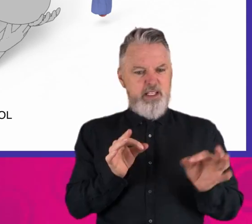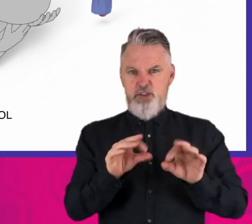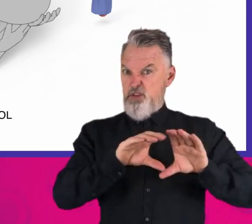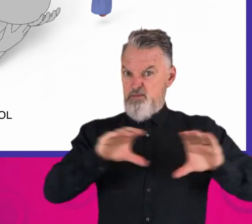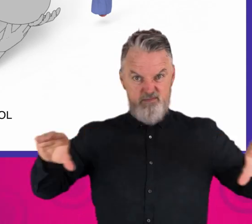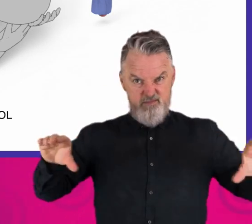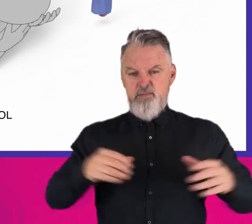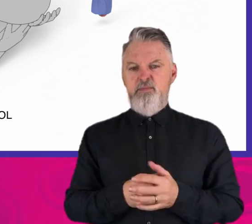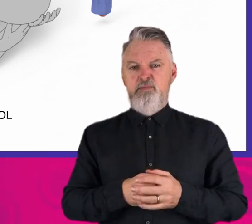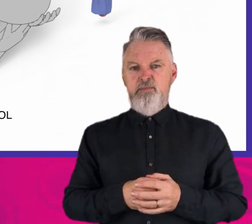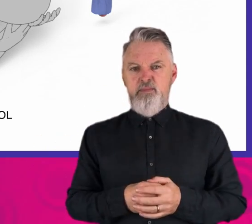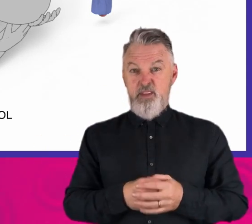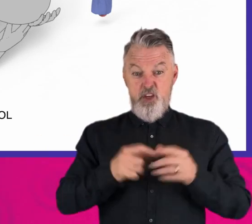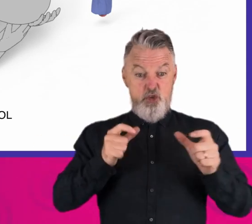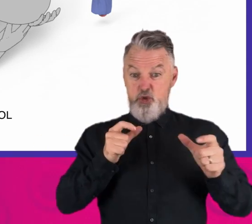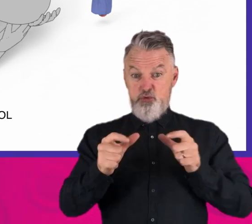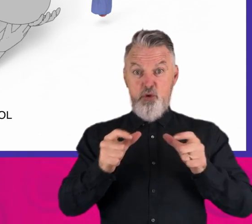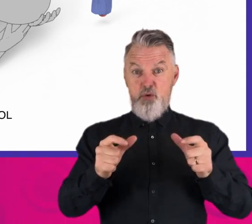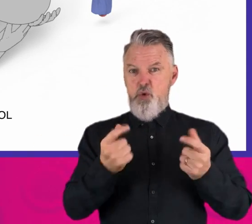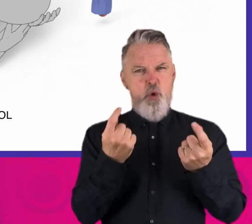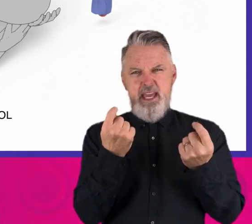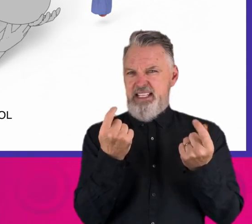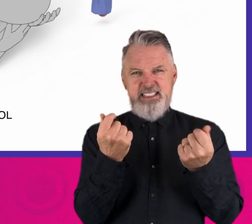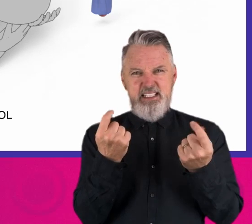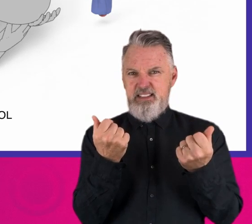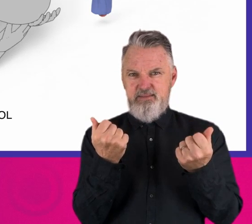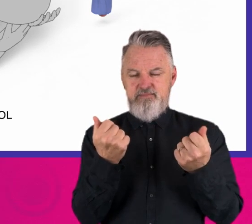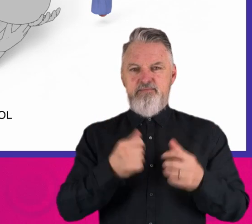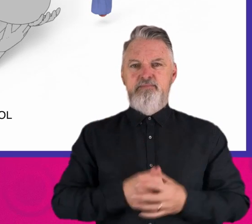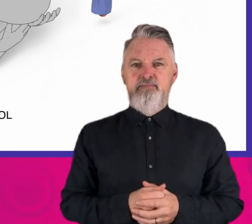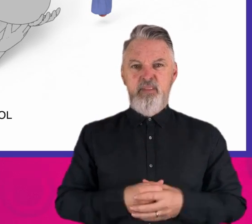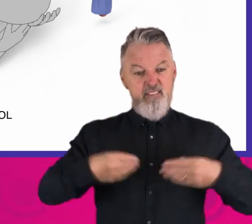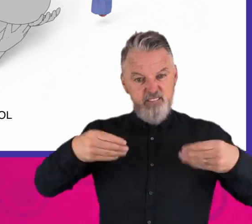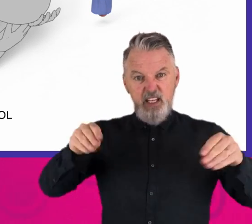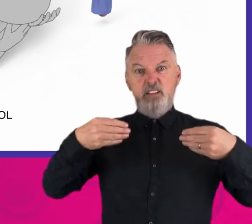it's chin control means that control is always within reach Its flexible and versatile,